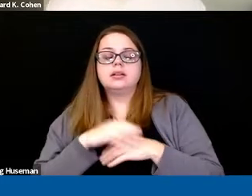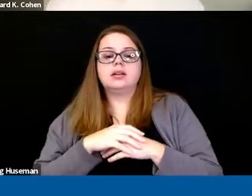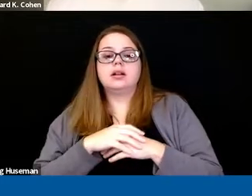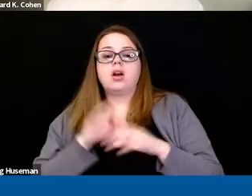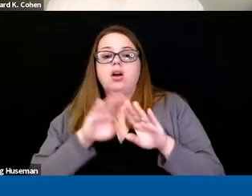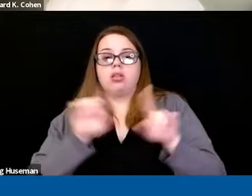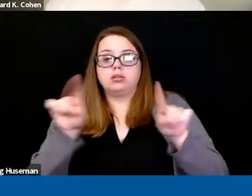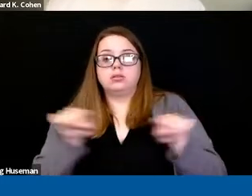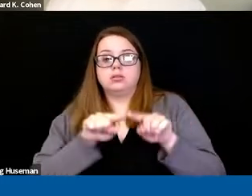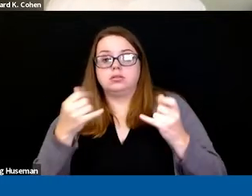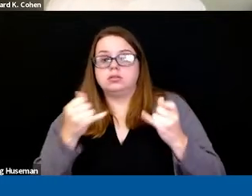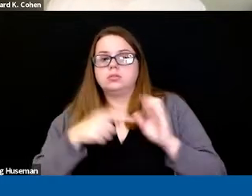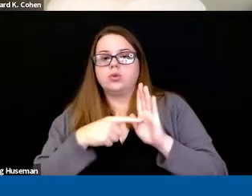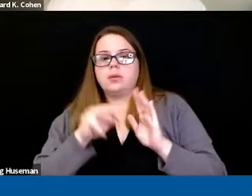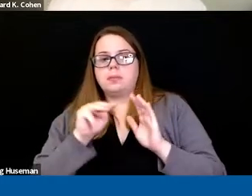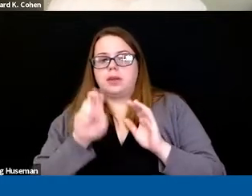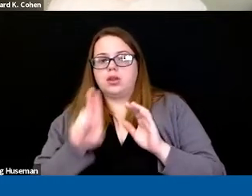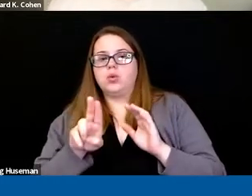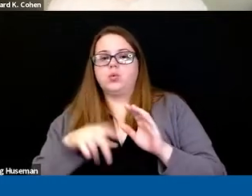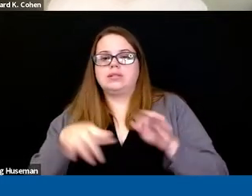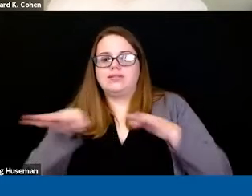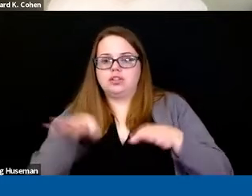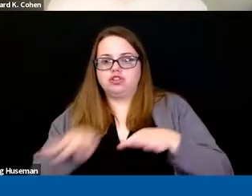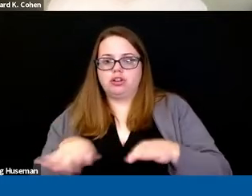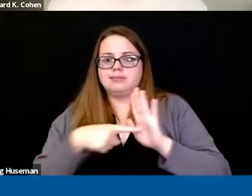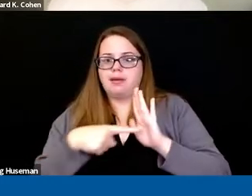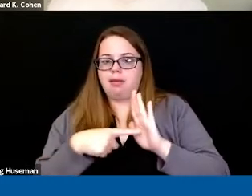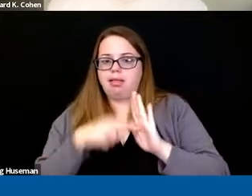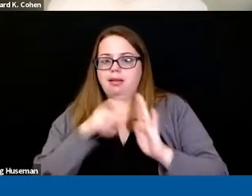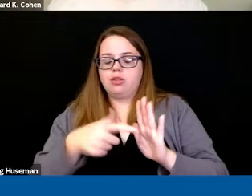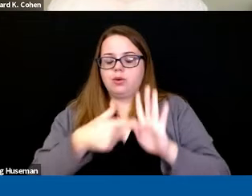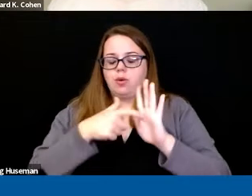I'm showing the menu item role definition as an example. And the required parent role for menu item